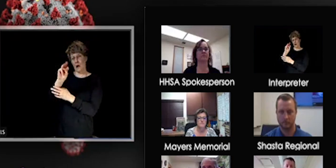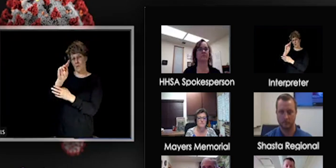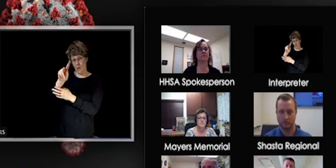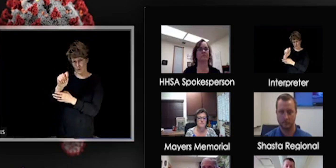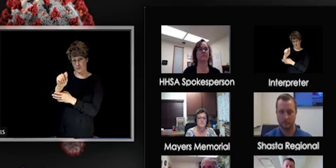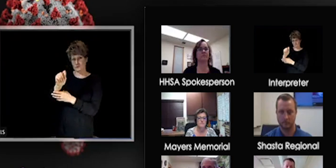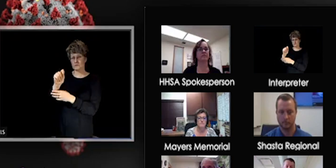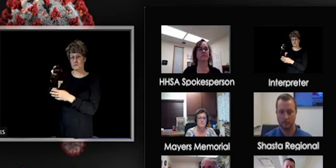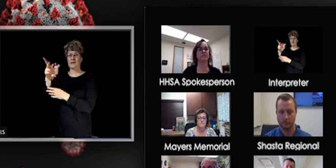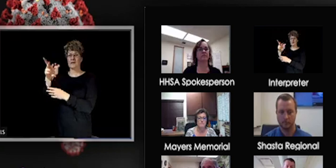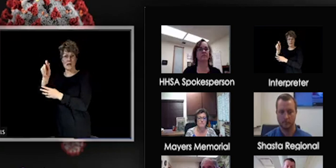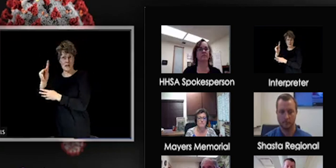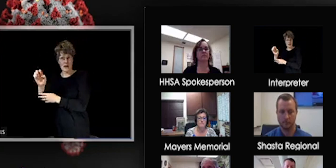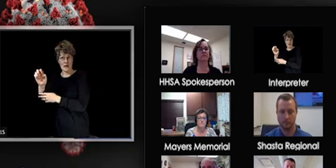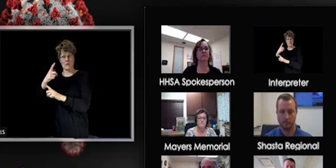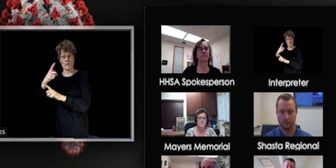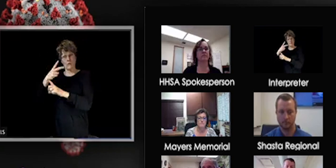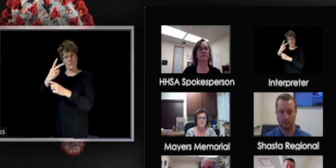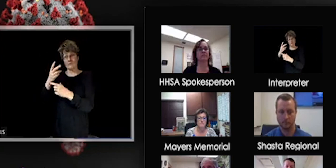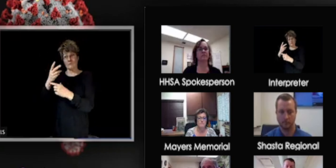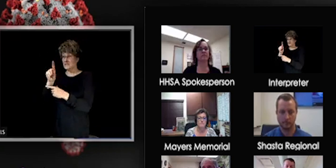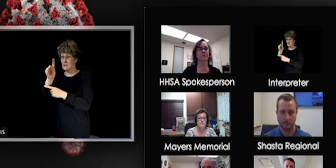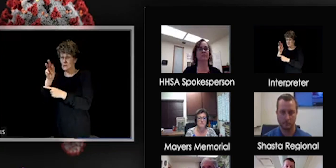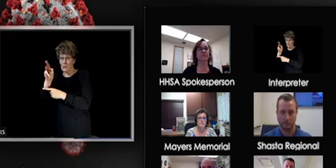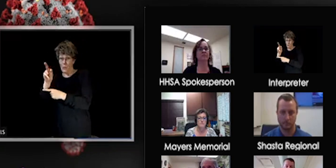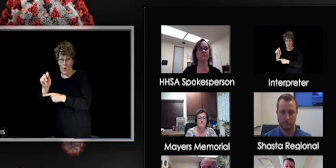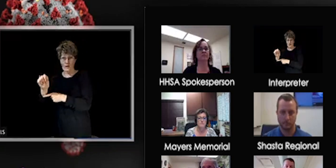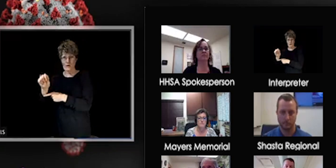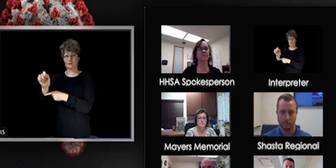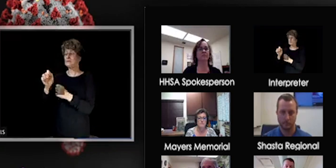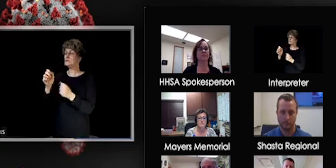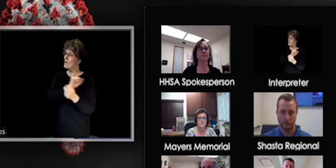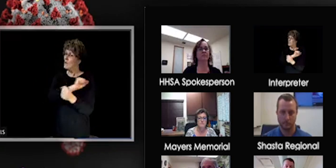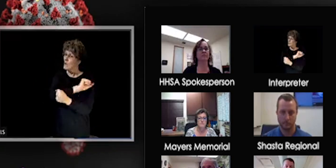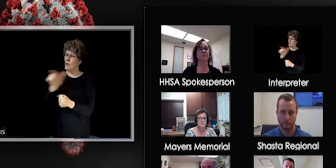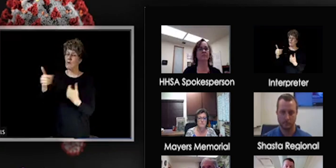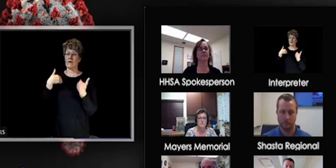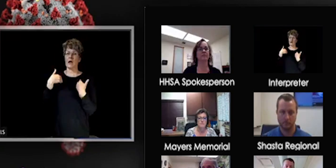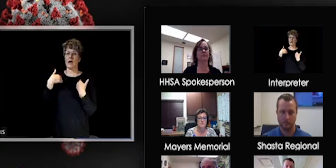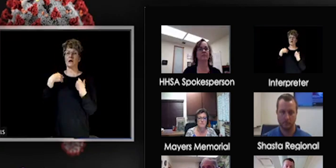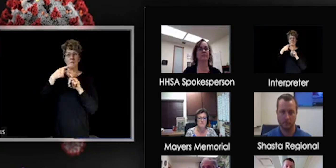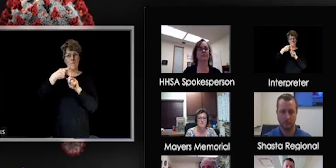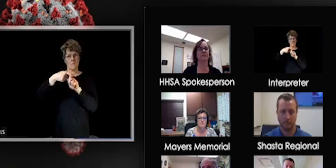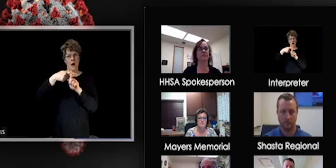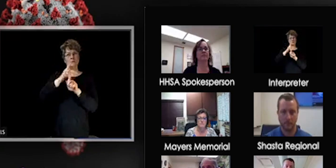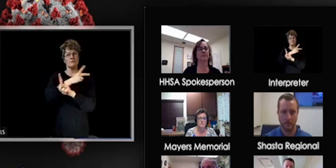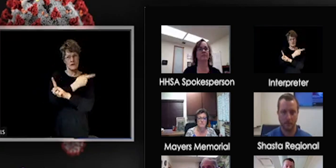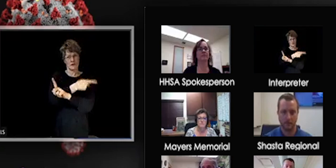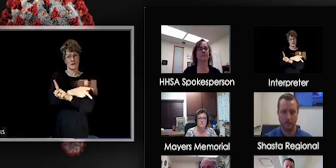Colusa’s had a case. Del Norte has had more cases. That’s the reality so we’re going